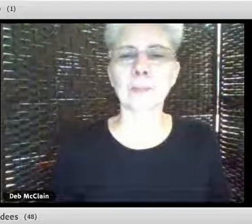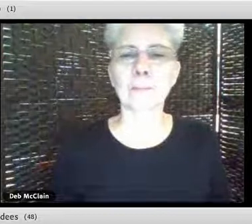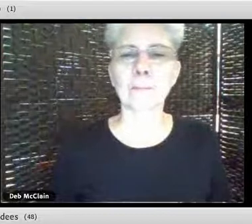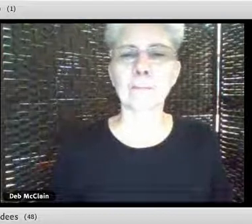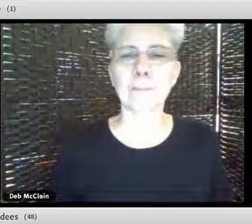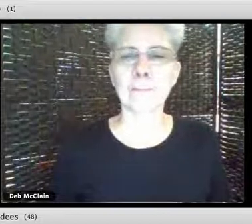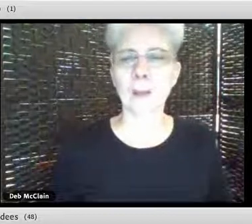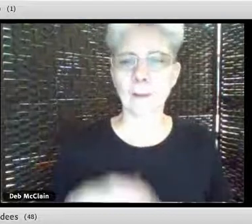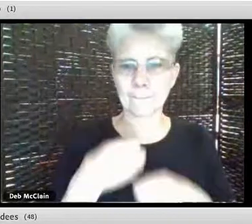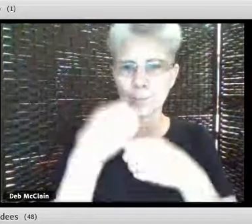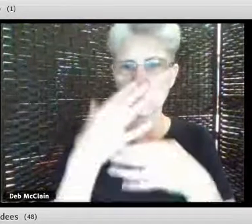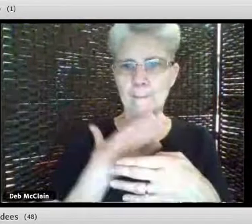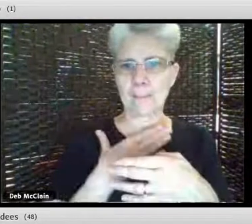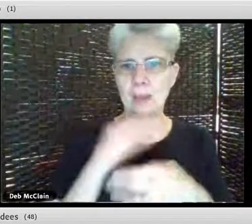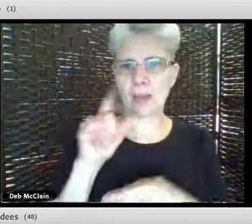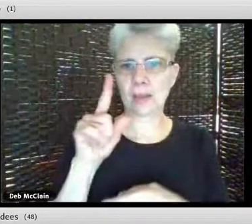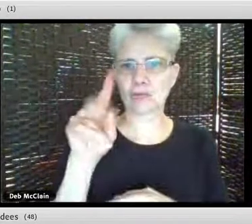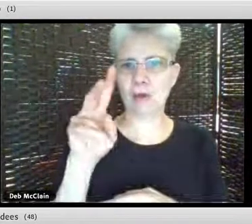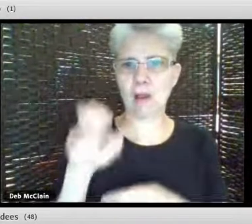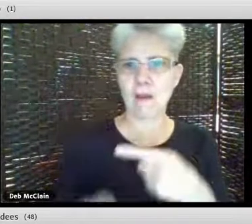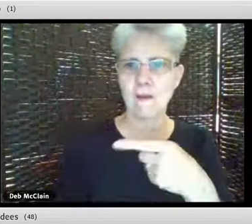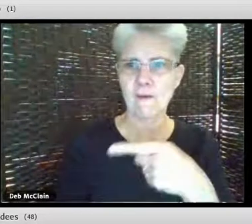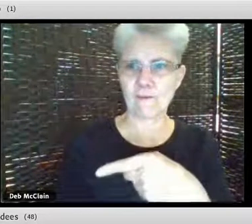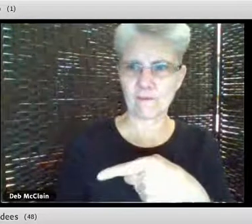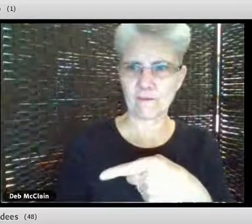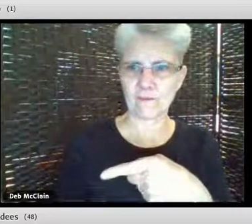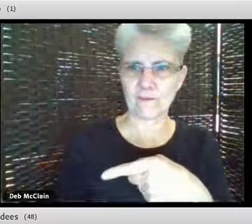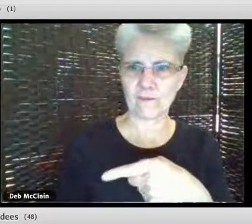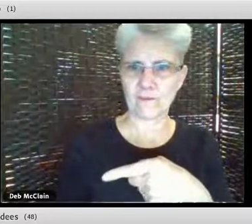Let me do My Drive.